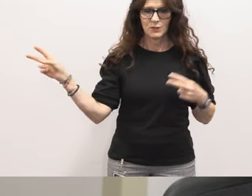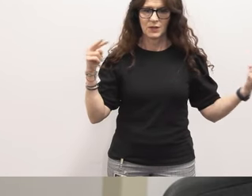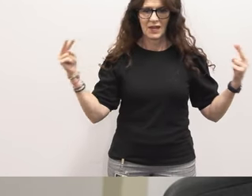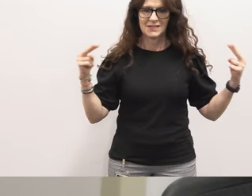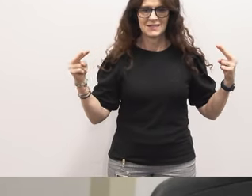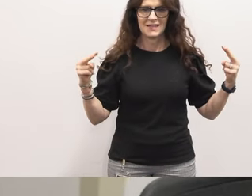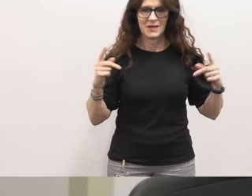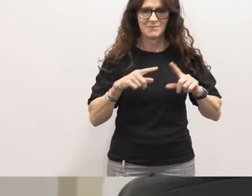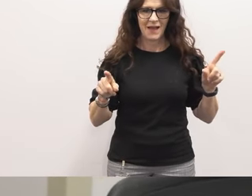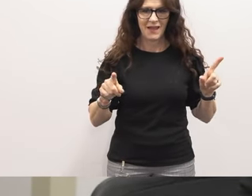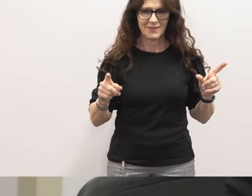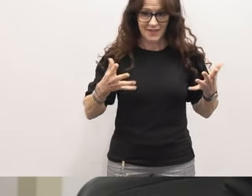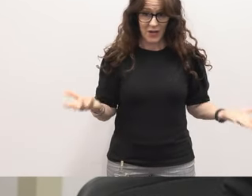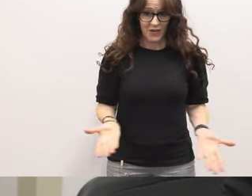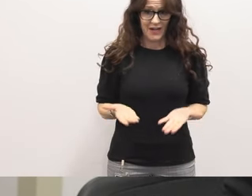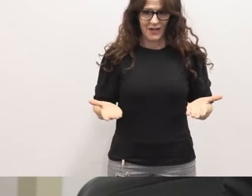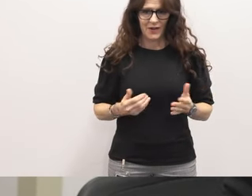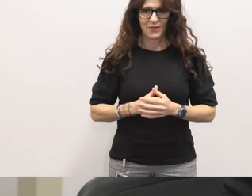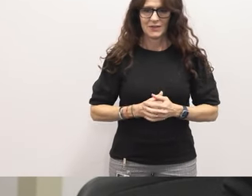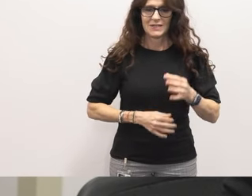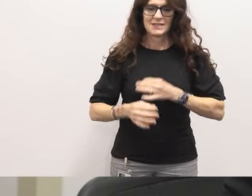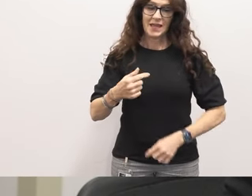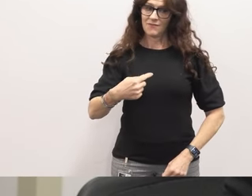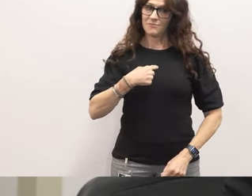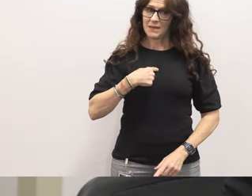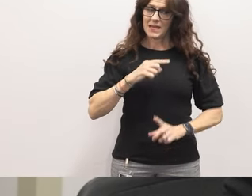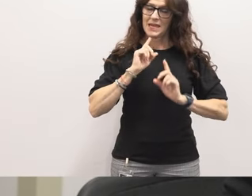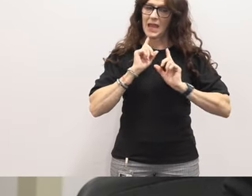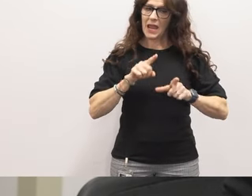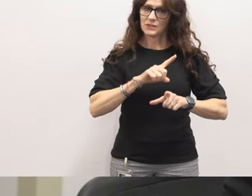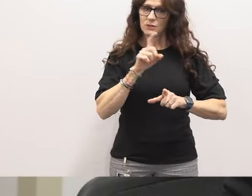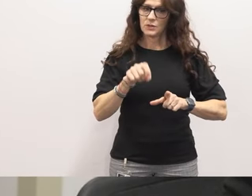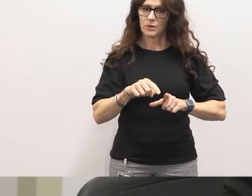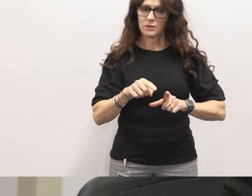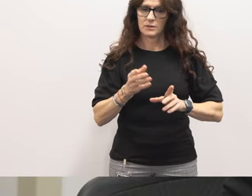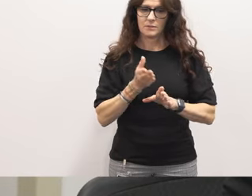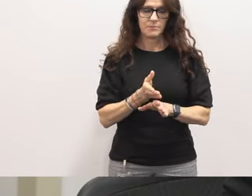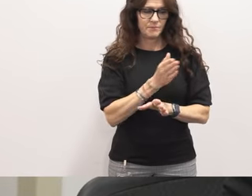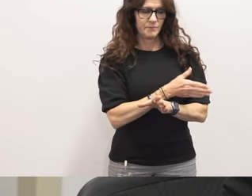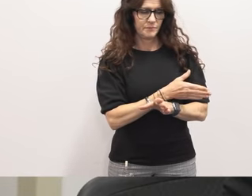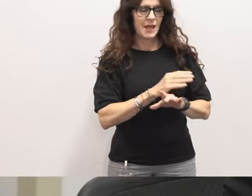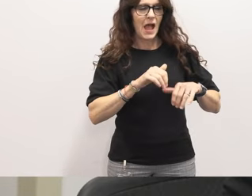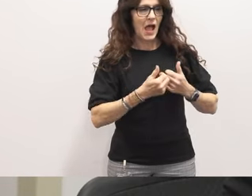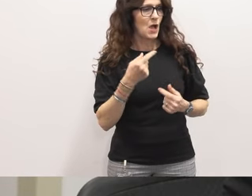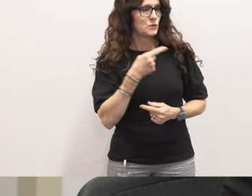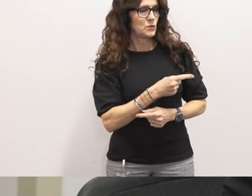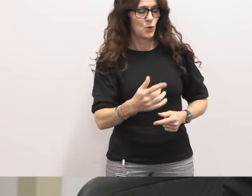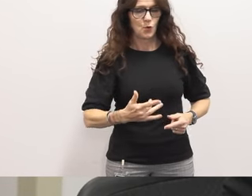But instead of me answering that question, I really want to ask you guys to answer the question as to how did you feel before you came to Lakewood.